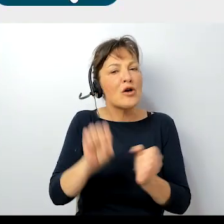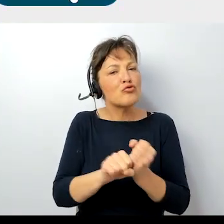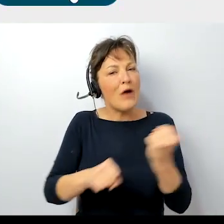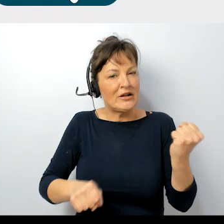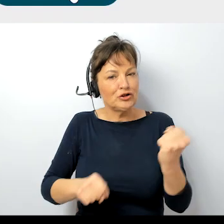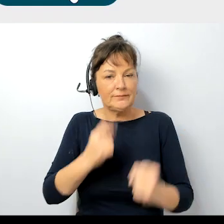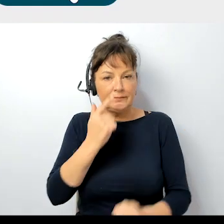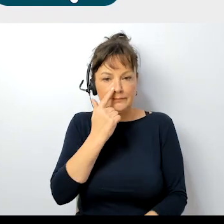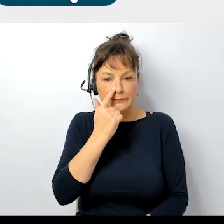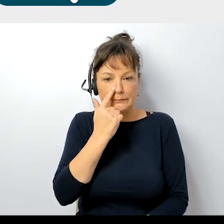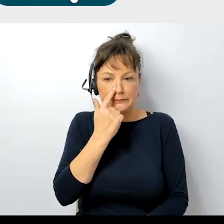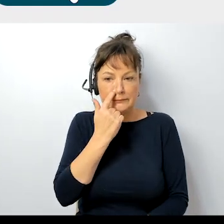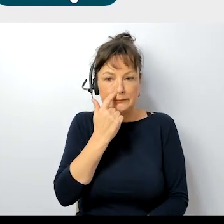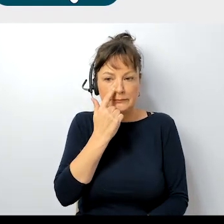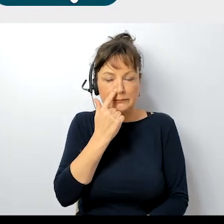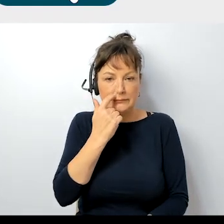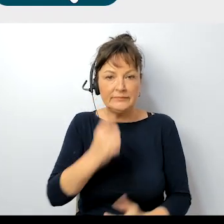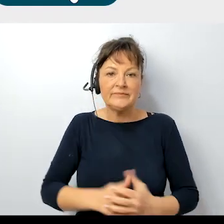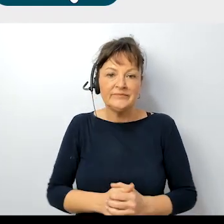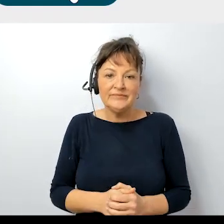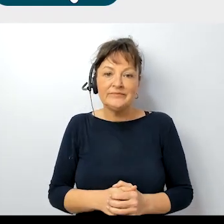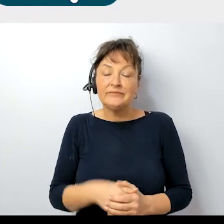Now let's go back and look at the Graduate Apprenticeship section.